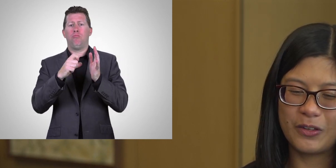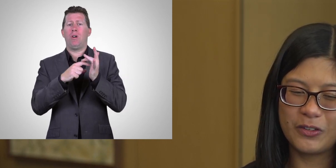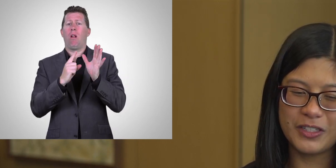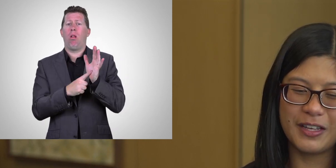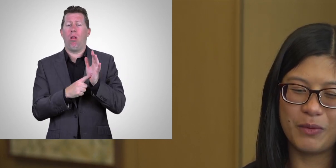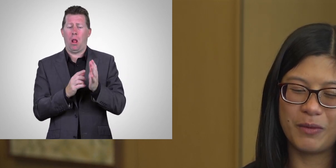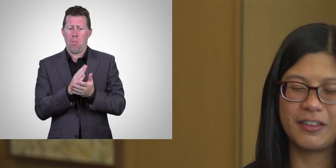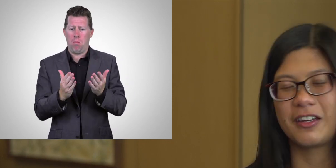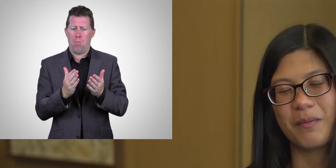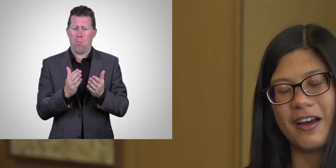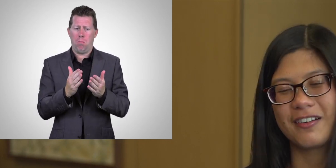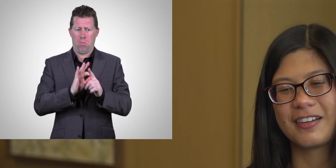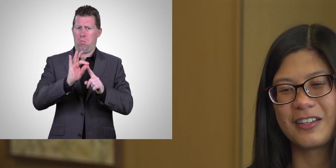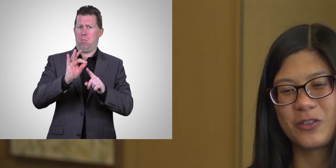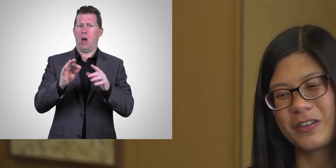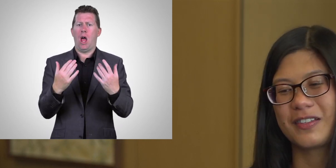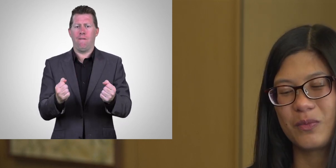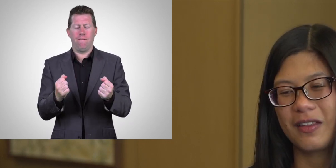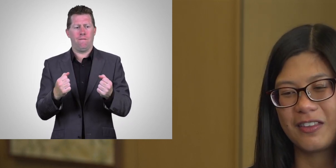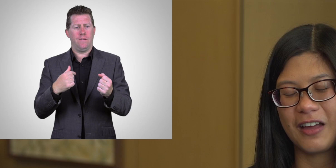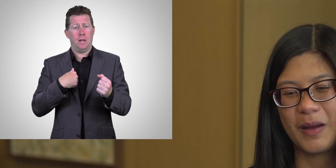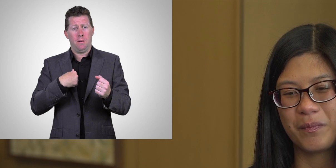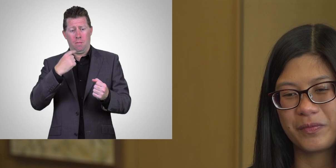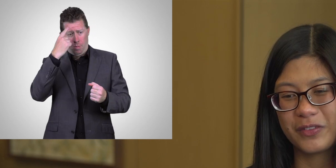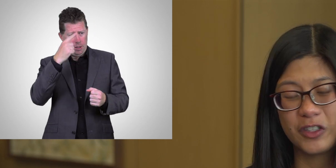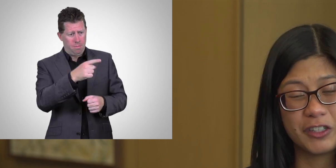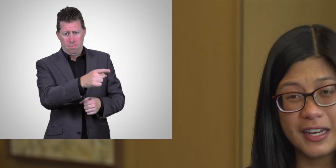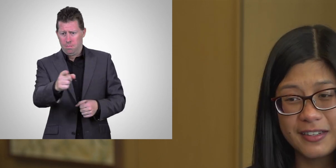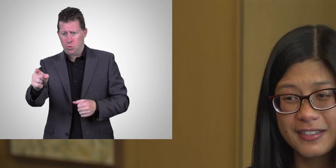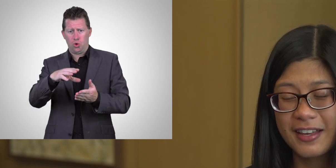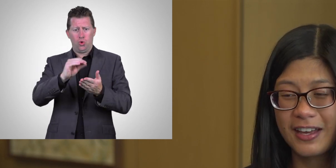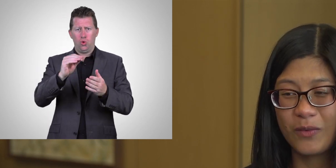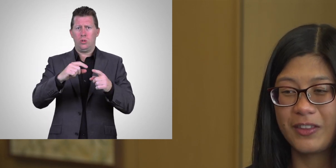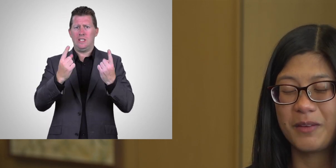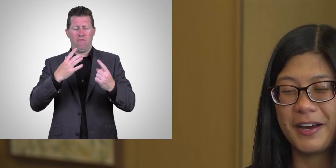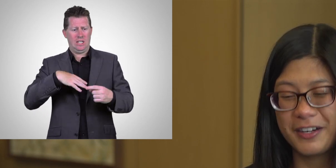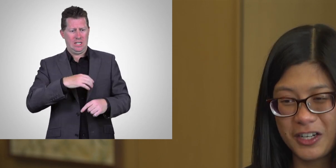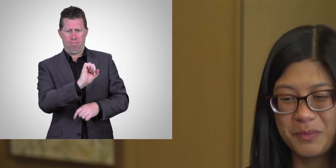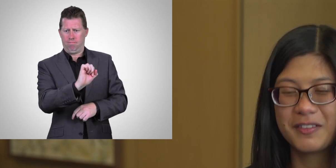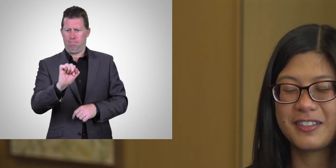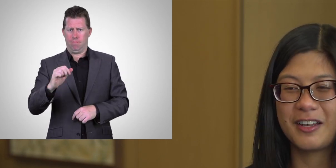Usually when we're thinking about students with different needs, we think about adjustments and